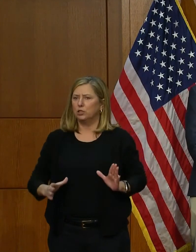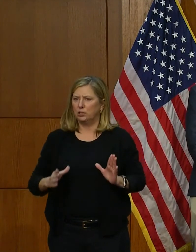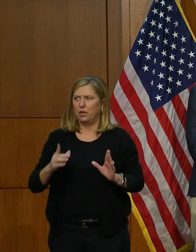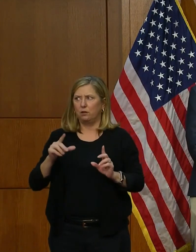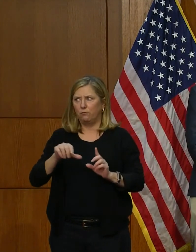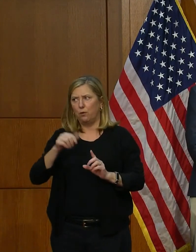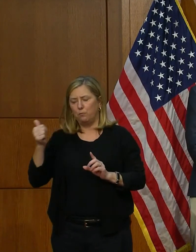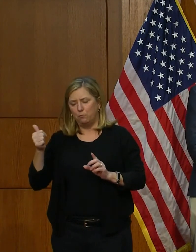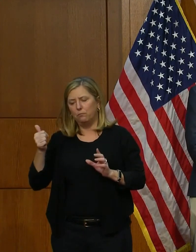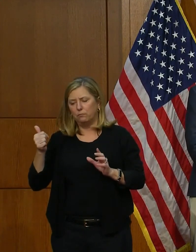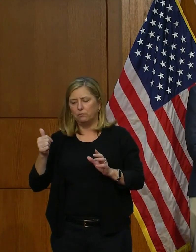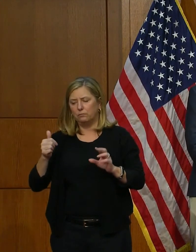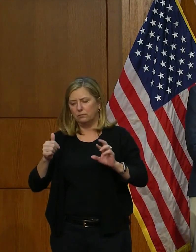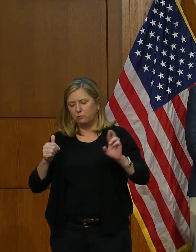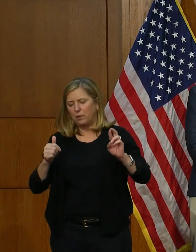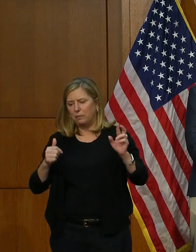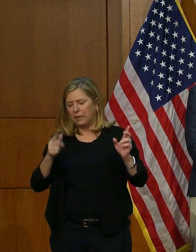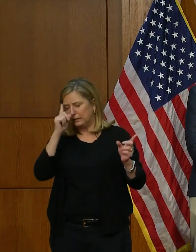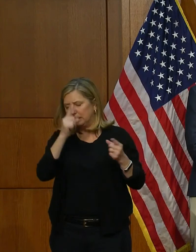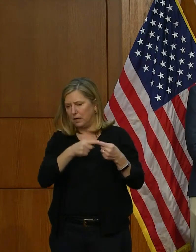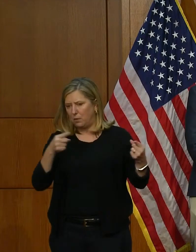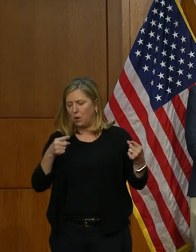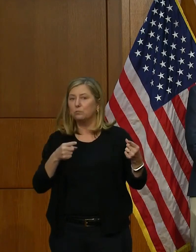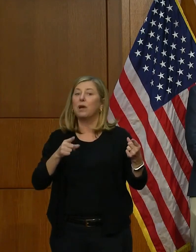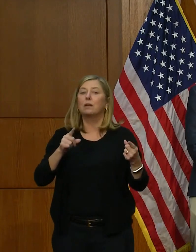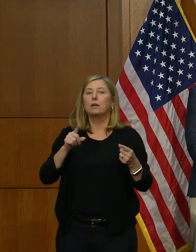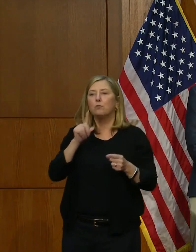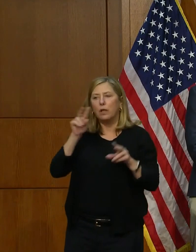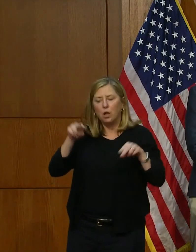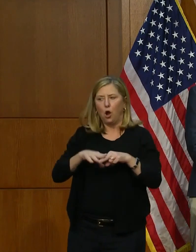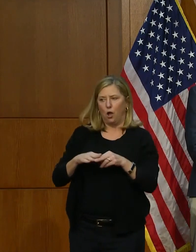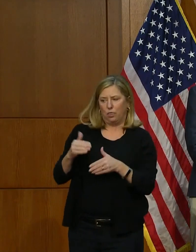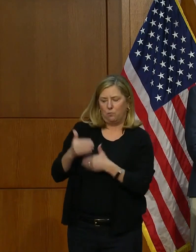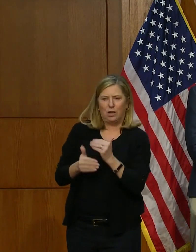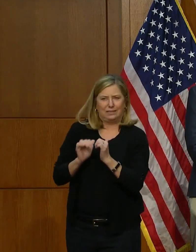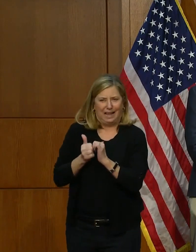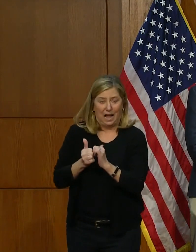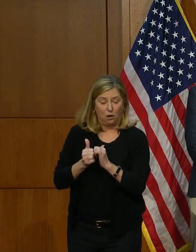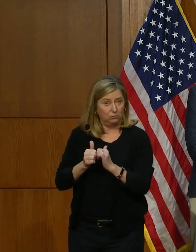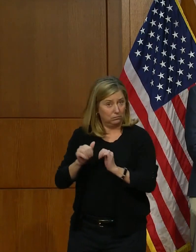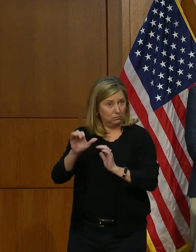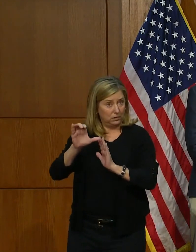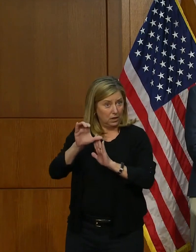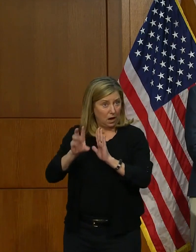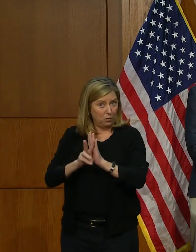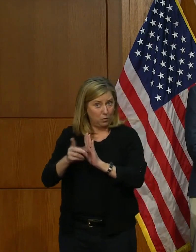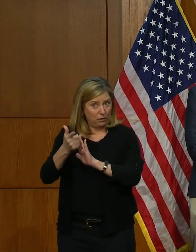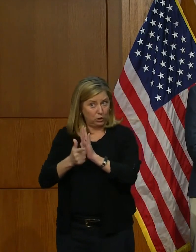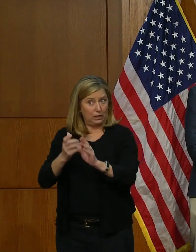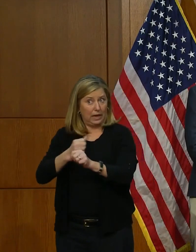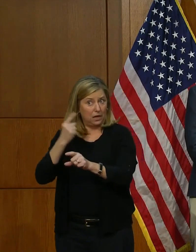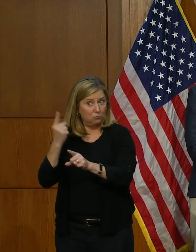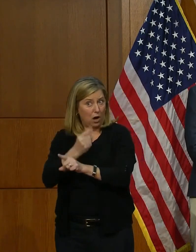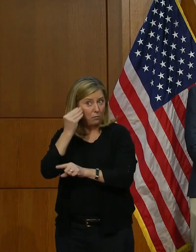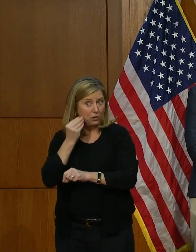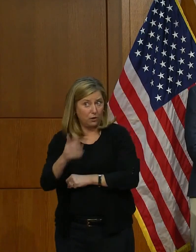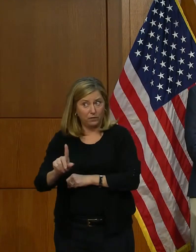DECISION, WHICH I NOTE. SEVERAL OF THE LEGISLATORS WHO HAVE WEIGHED IN FROM THE OTHER SIDE OF THE AISLE OPPOSED, BUT IT WAS THE PROCESS NOTIFICATION TO